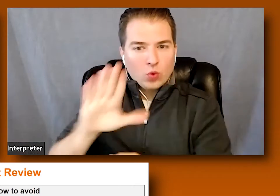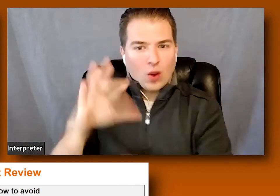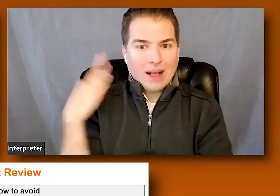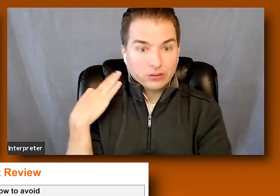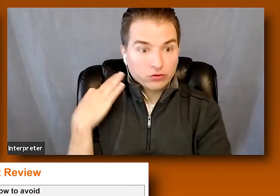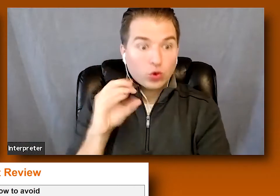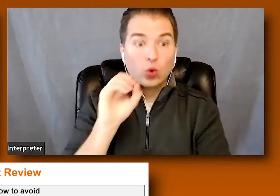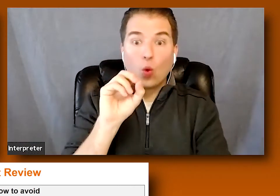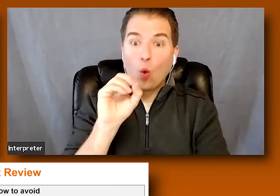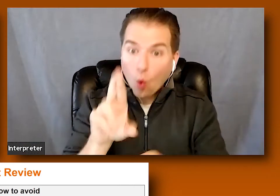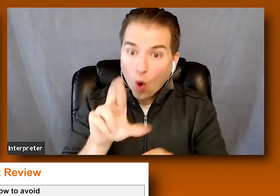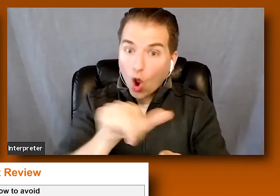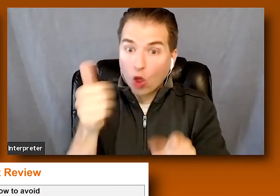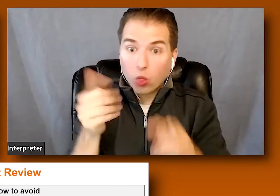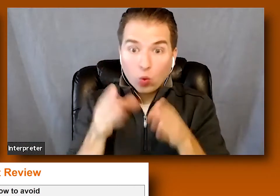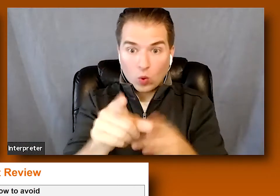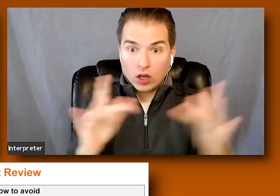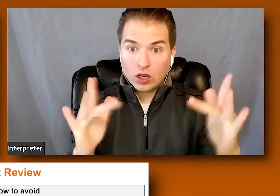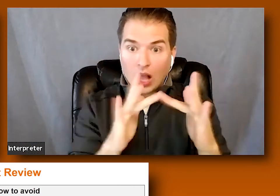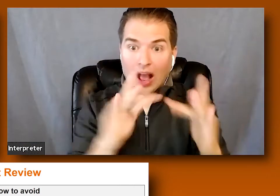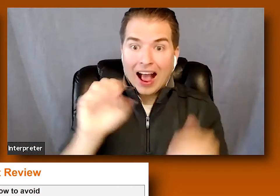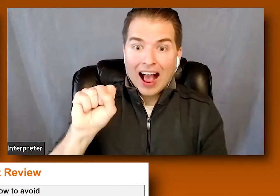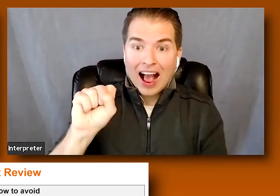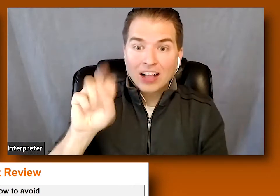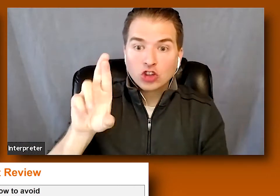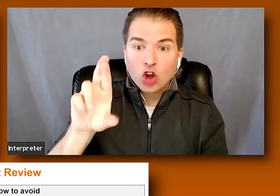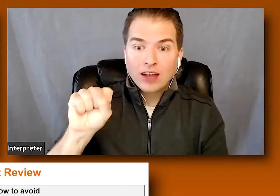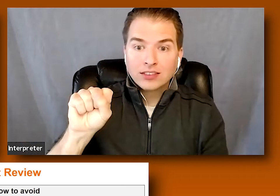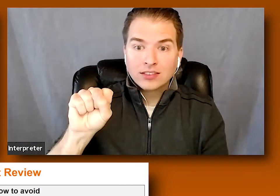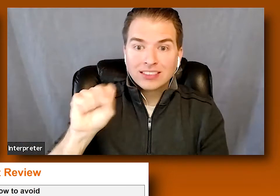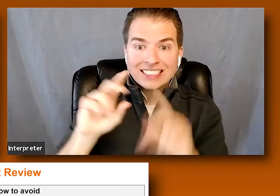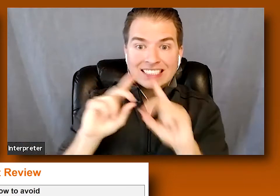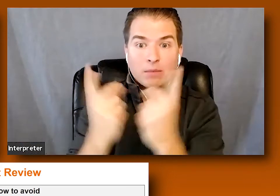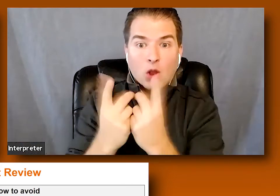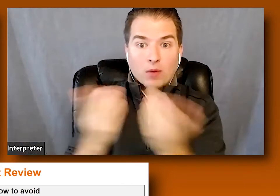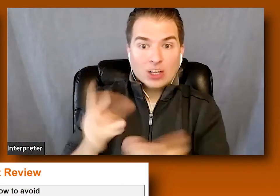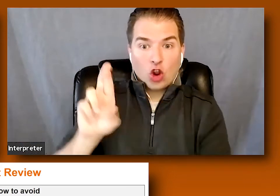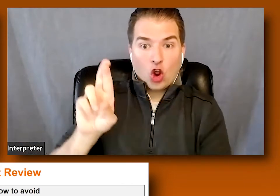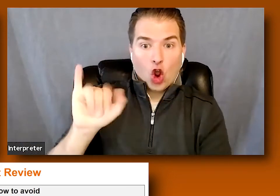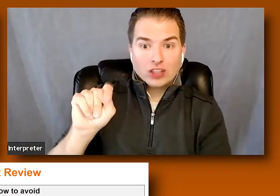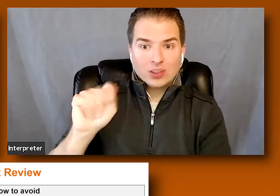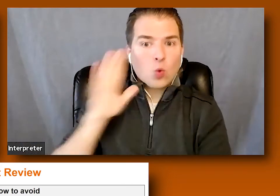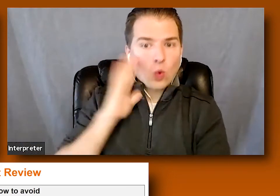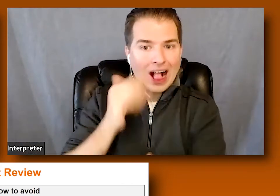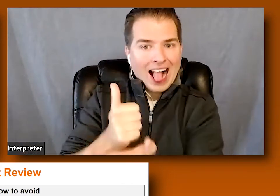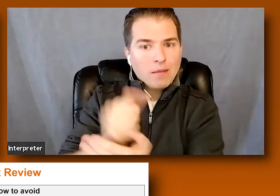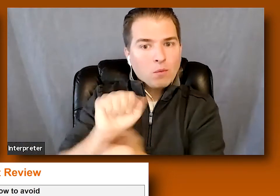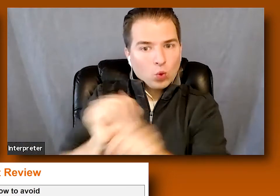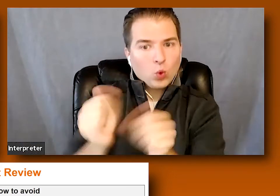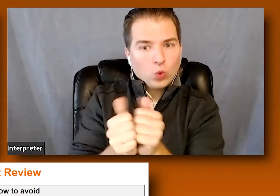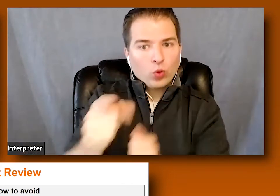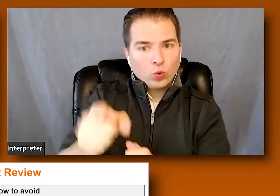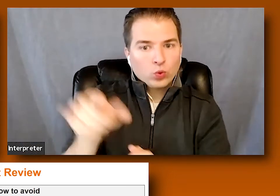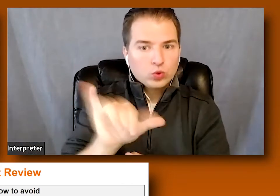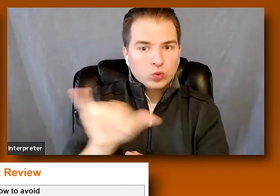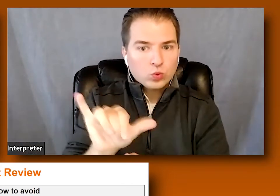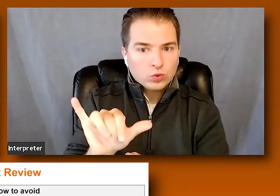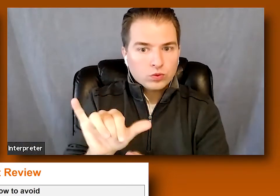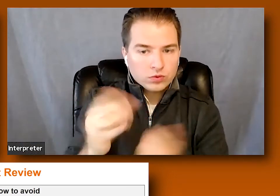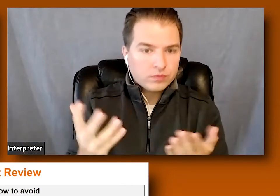You want to work with them well in advance, make sure that they can review everything for you. And lastly, eligibility criteria.